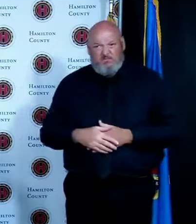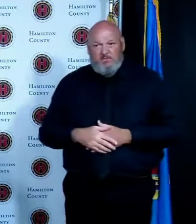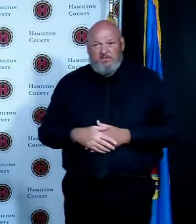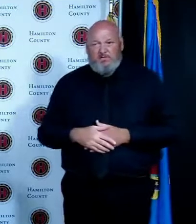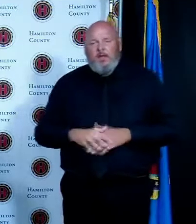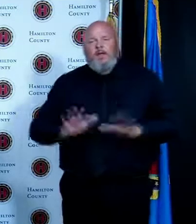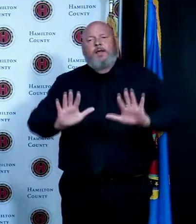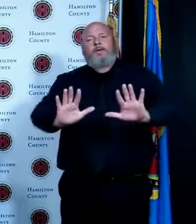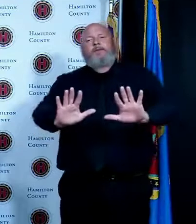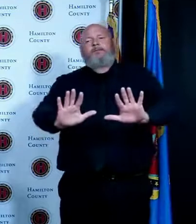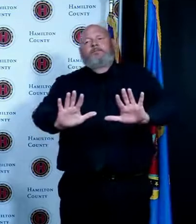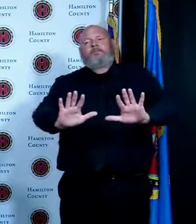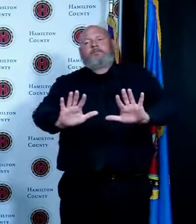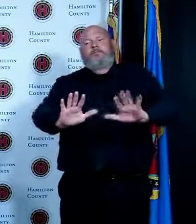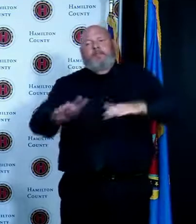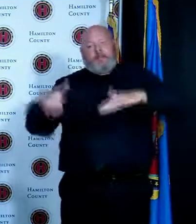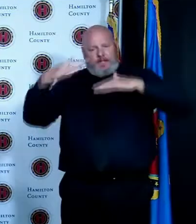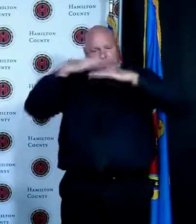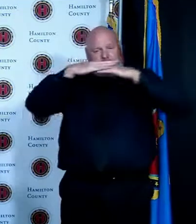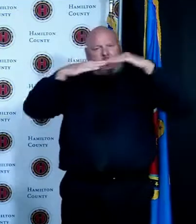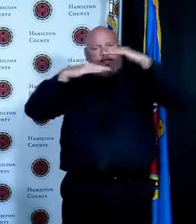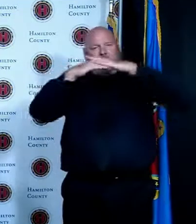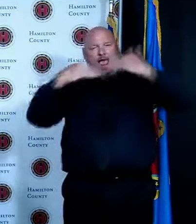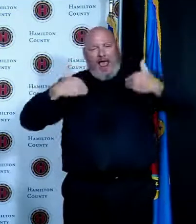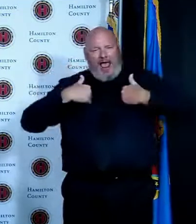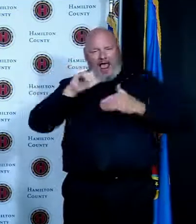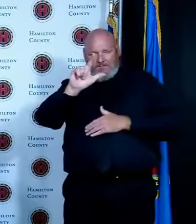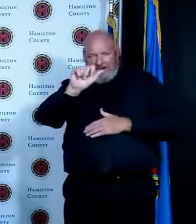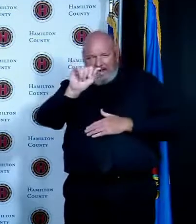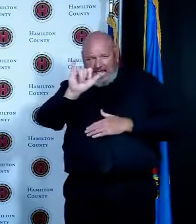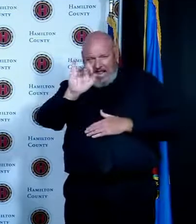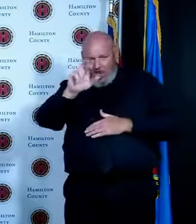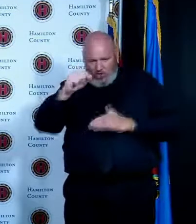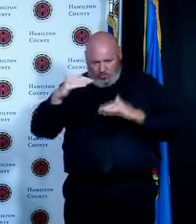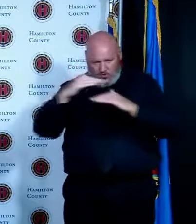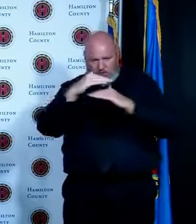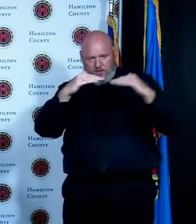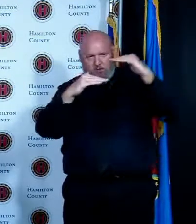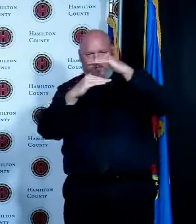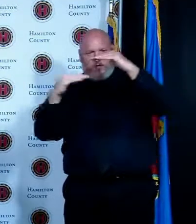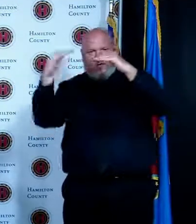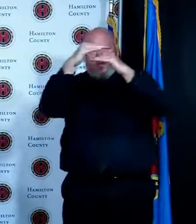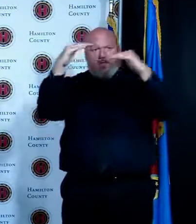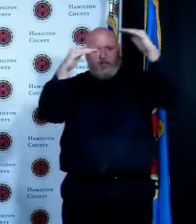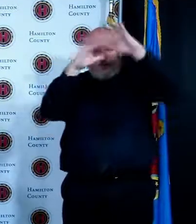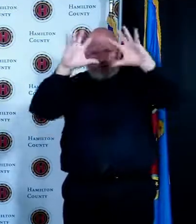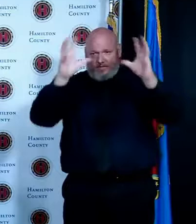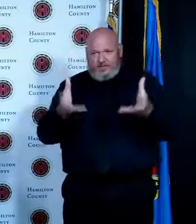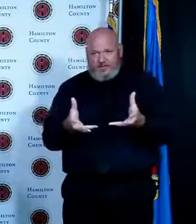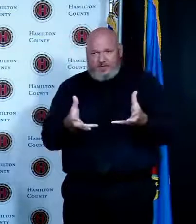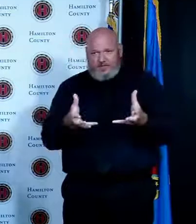can leave six feet and you can wear a mask and you have physical barriers the chance of getting sick is